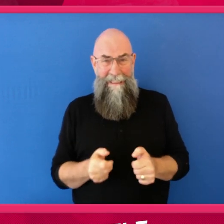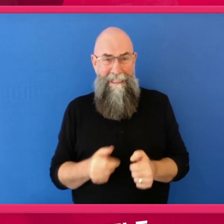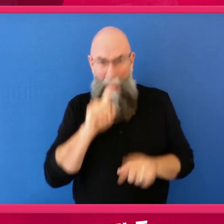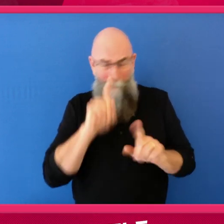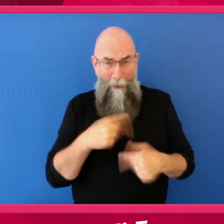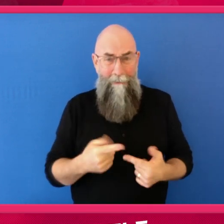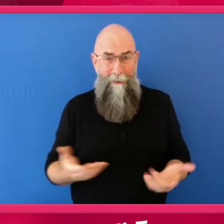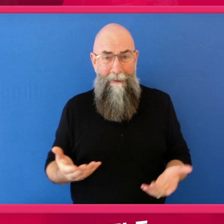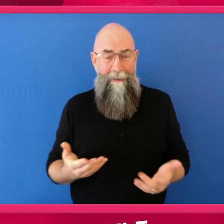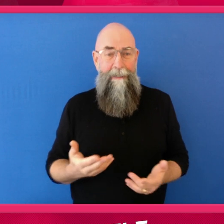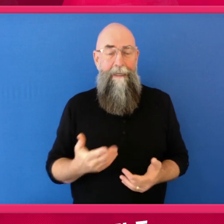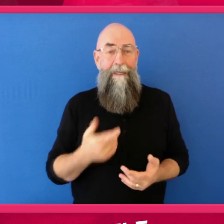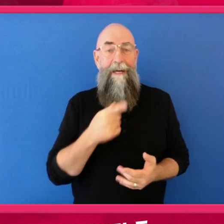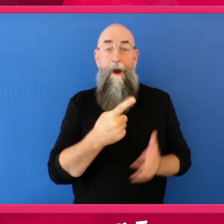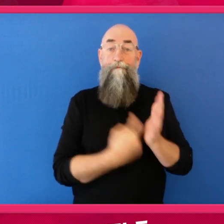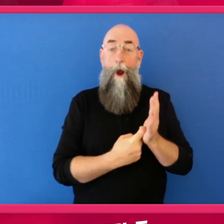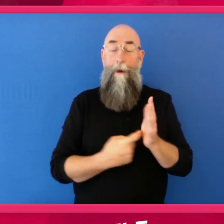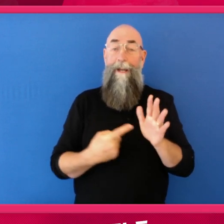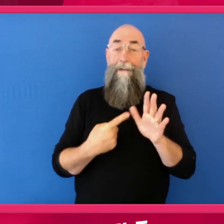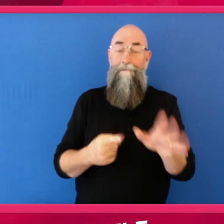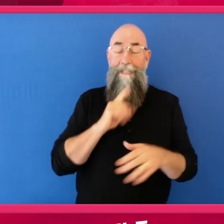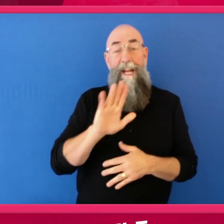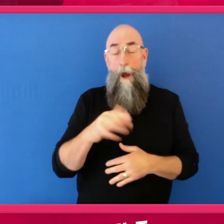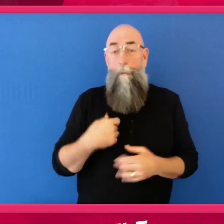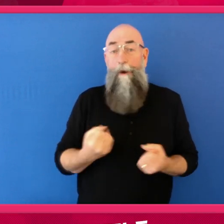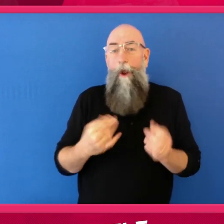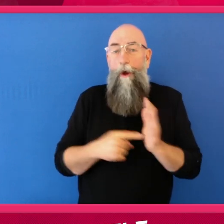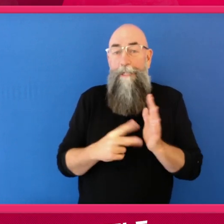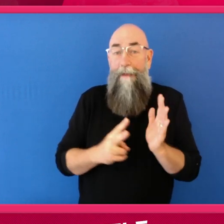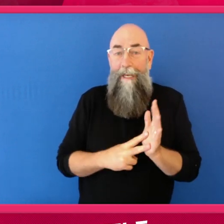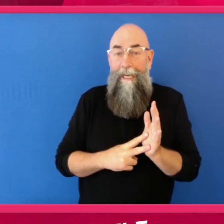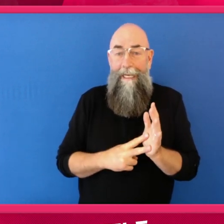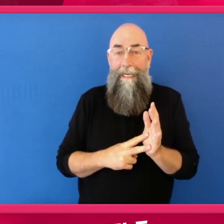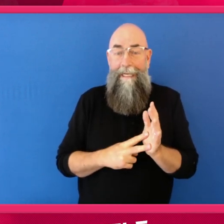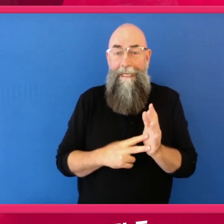rooms. Like, Benny, this kid's a legend. He brought his PS5 with him. And we can't even